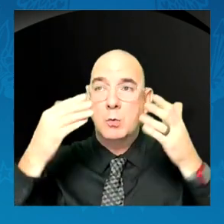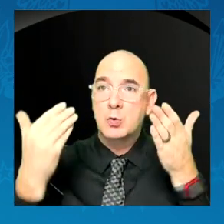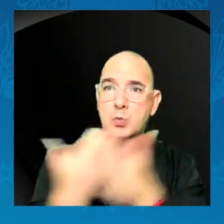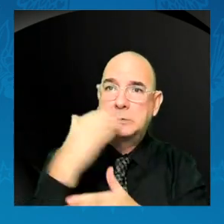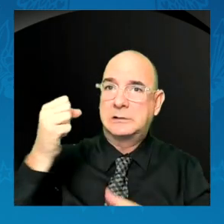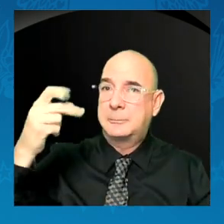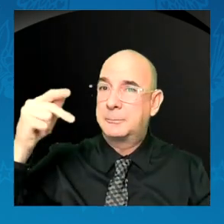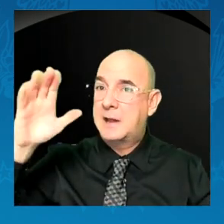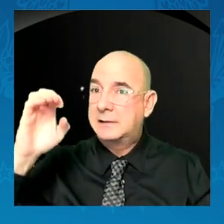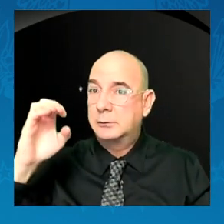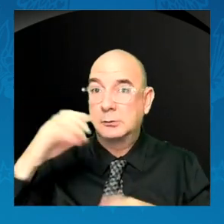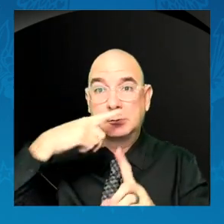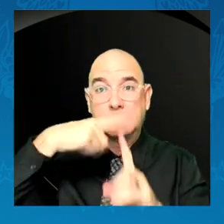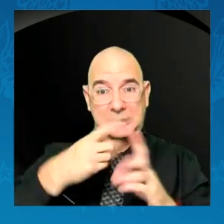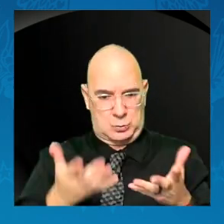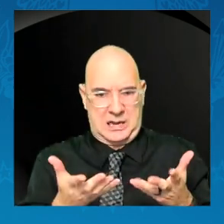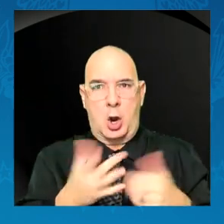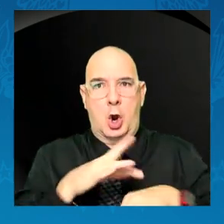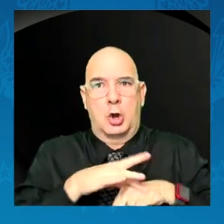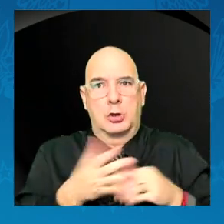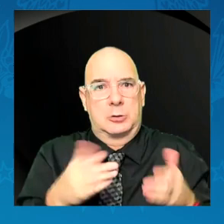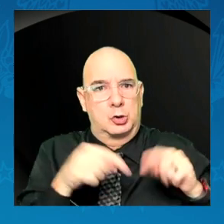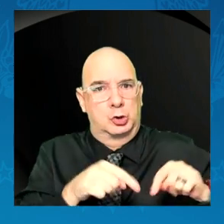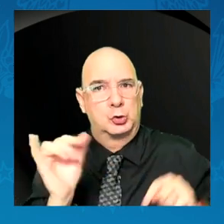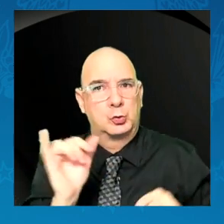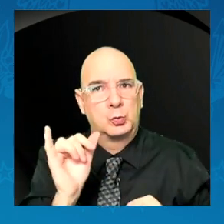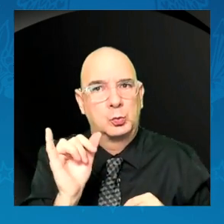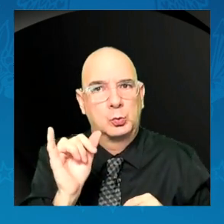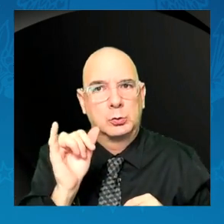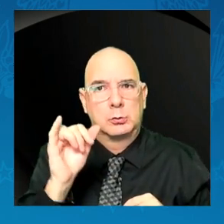looking at Earth from hundreds of thousands of miles away,